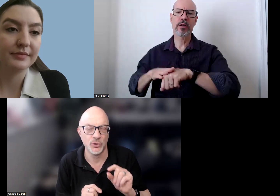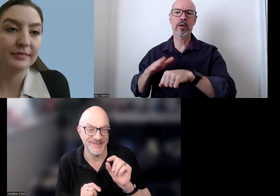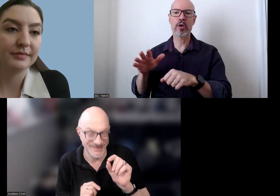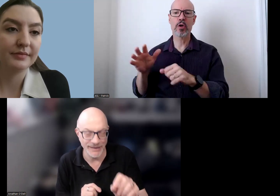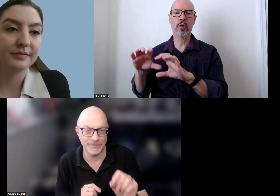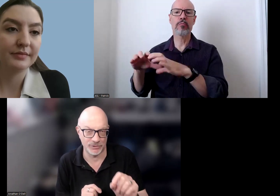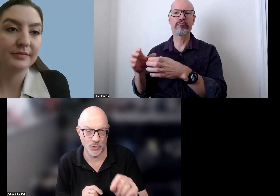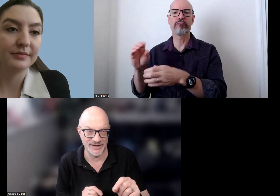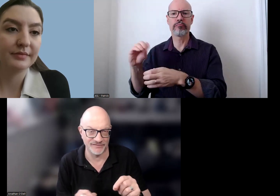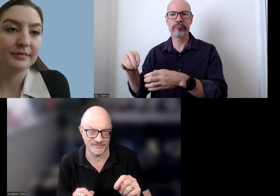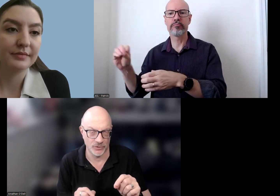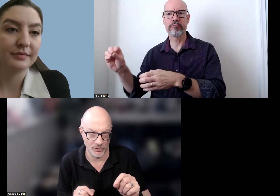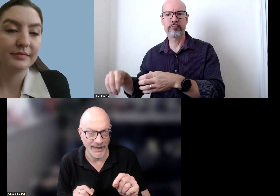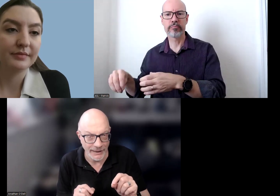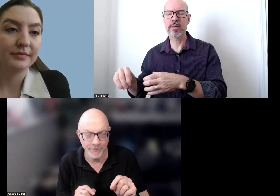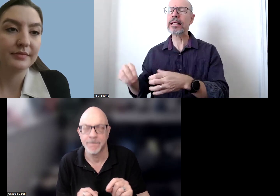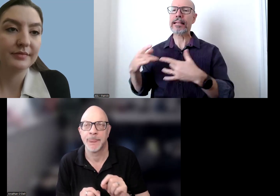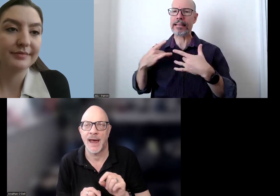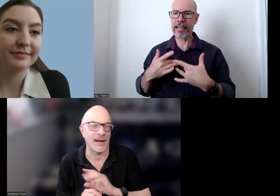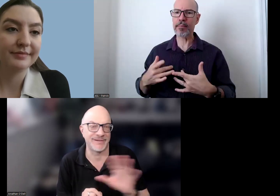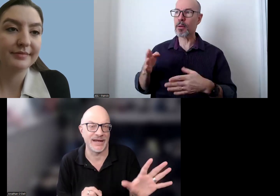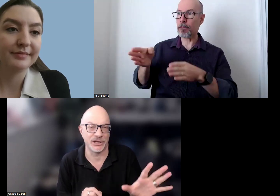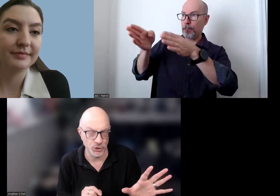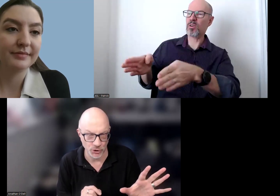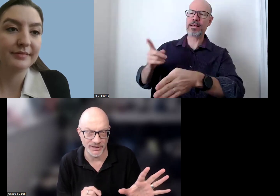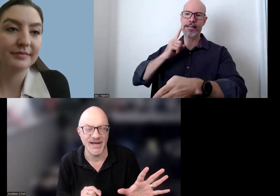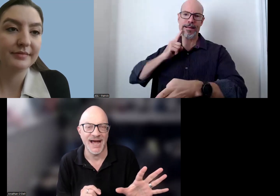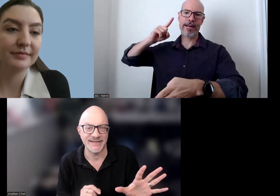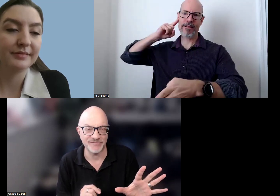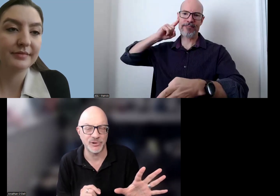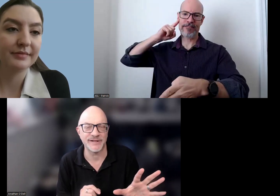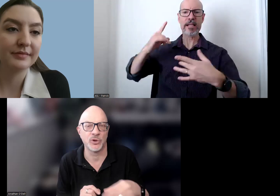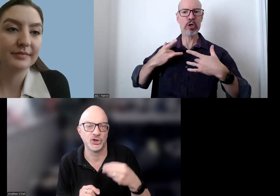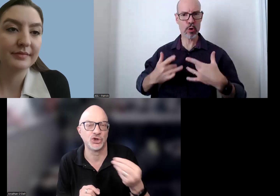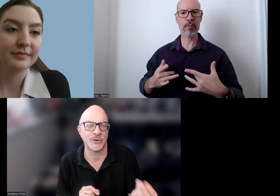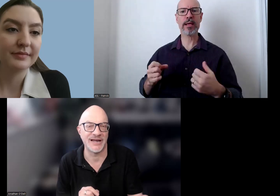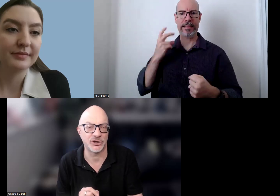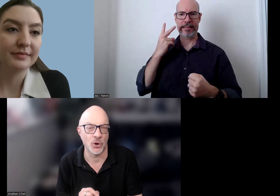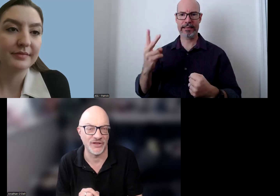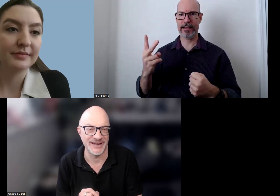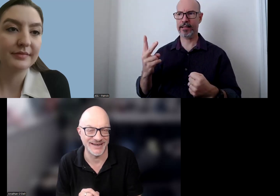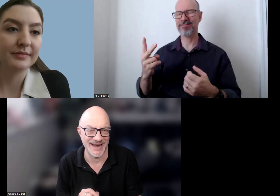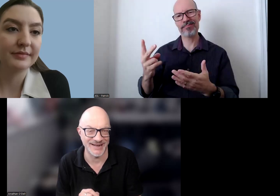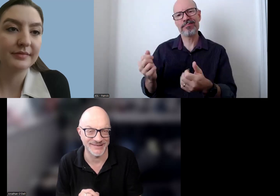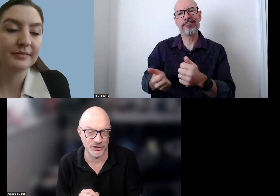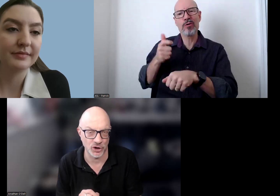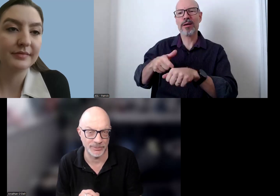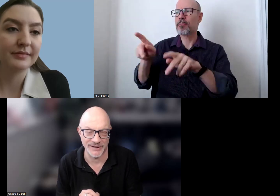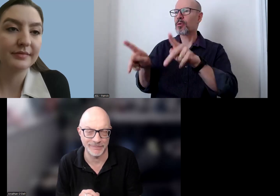demographics usually you can see people who are deaf, okay? I'm saying usually. A Deaf person will usually let